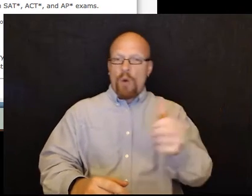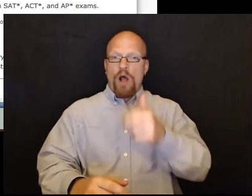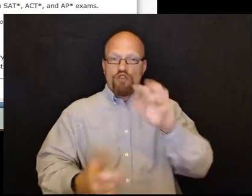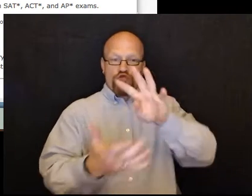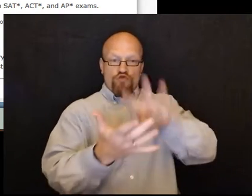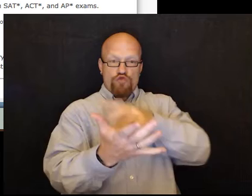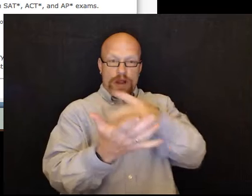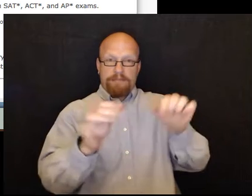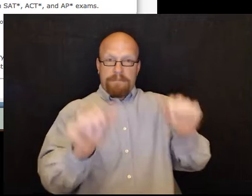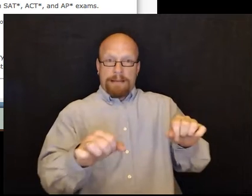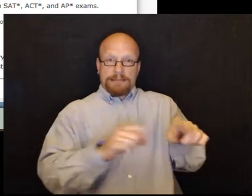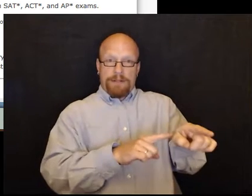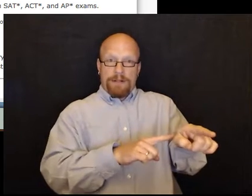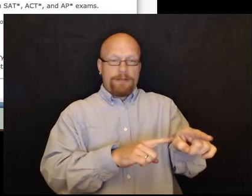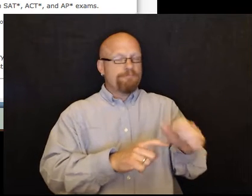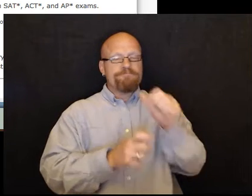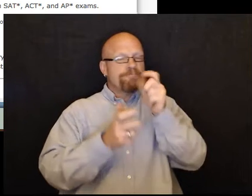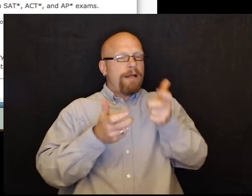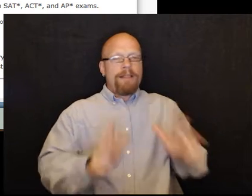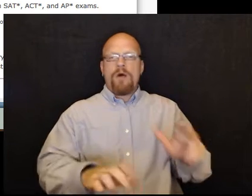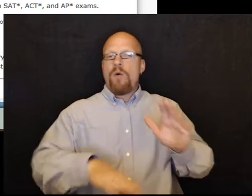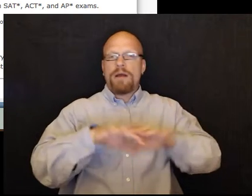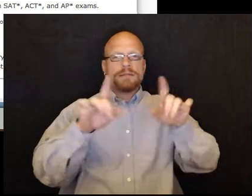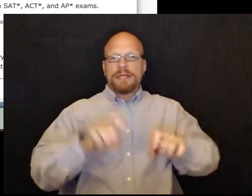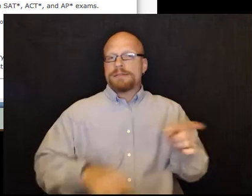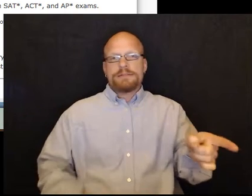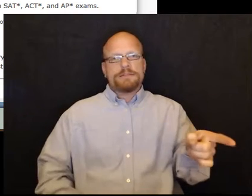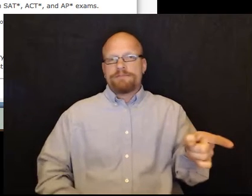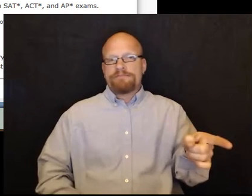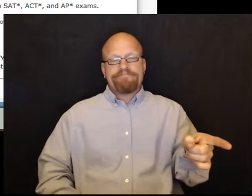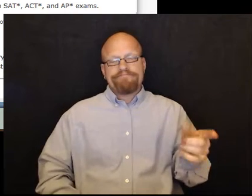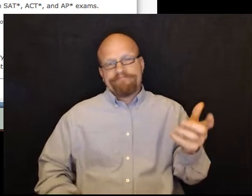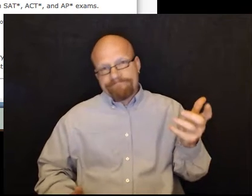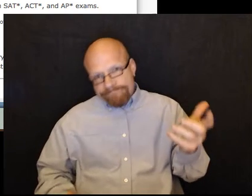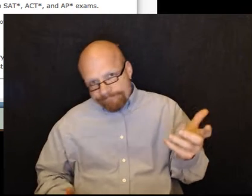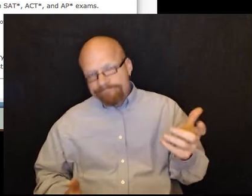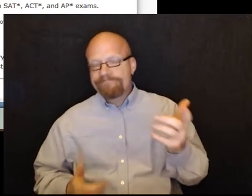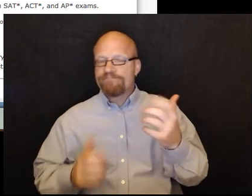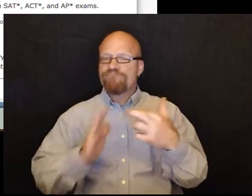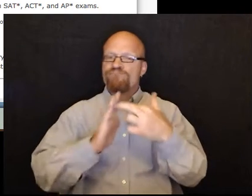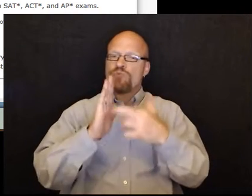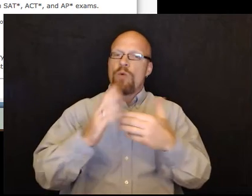now if you have a TI 84 or ti-83 or other graphing calculators are not